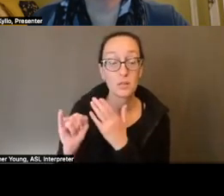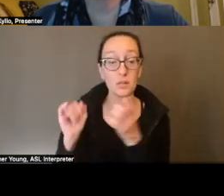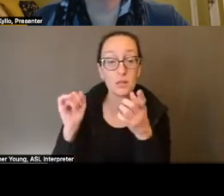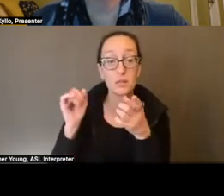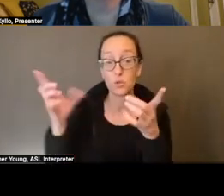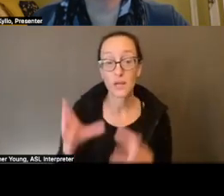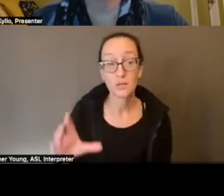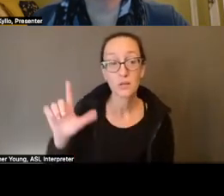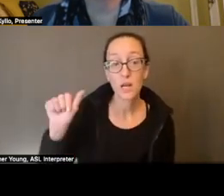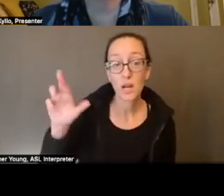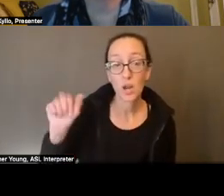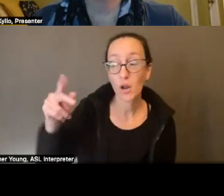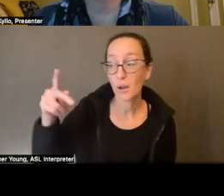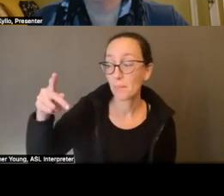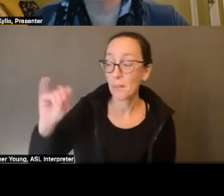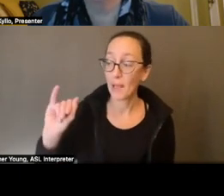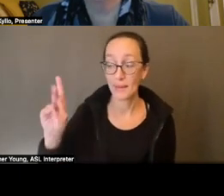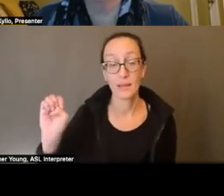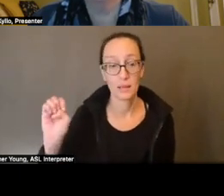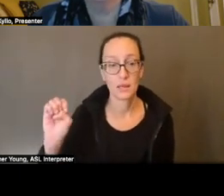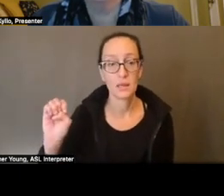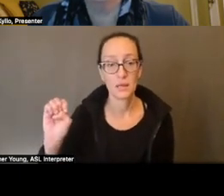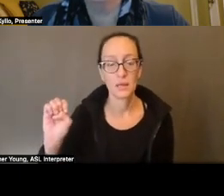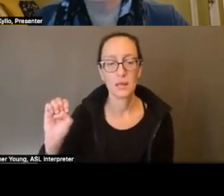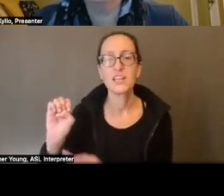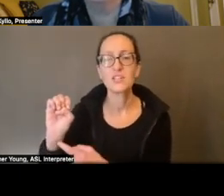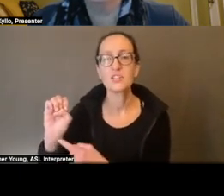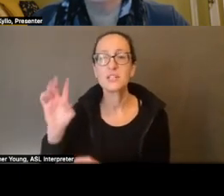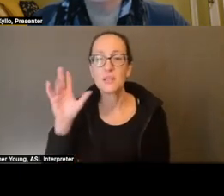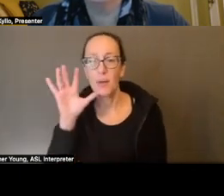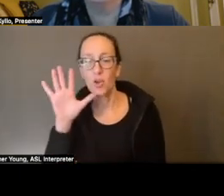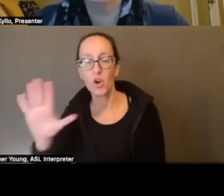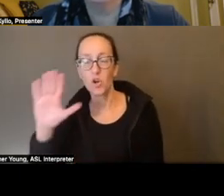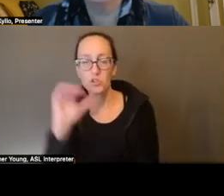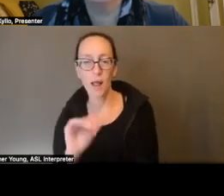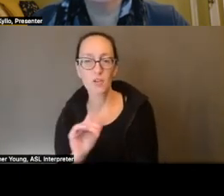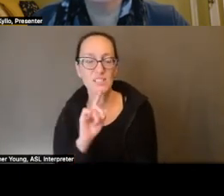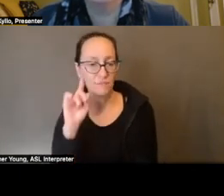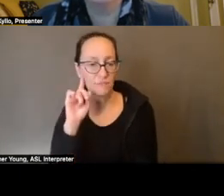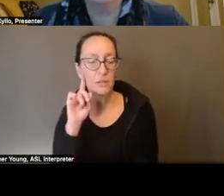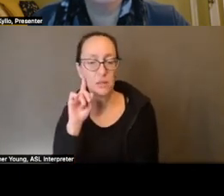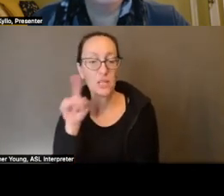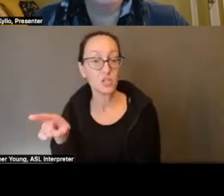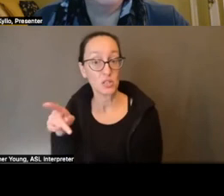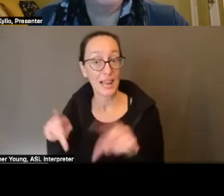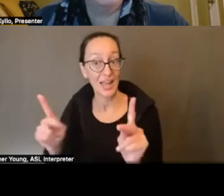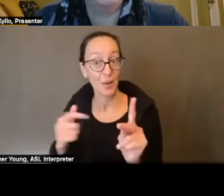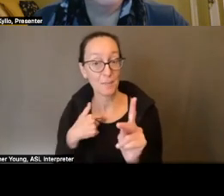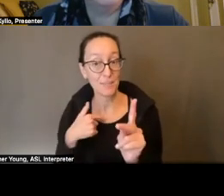she is the mother of a child who is deaf. She allowed me to post her phone number and email